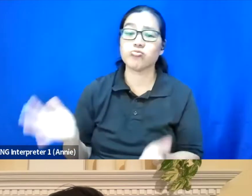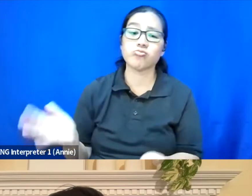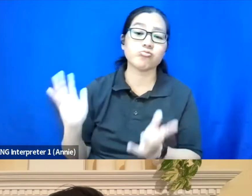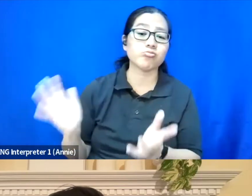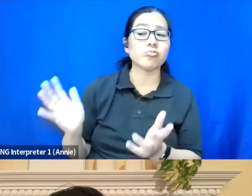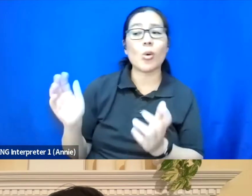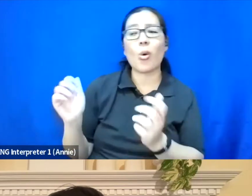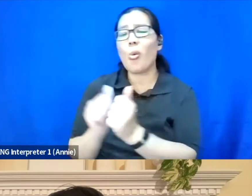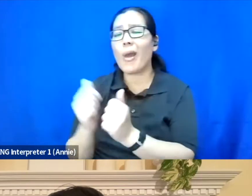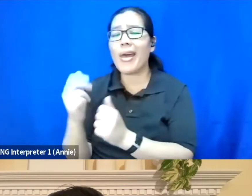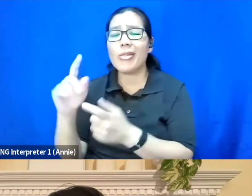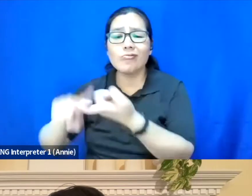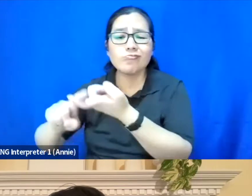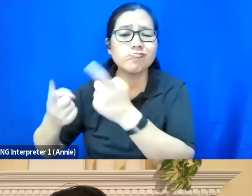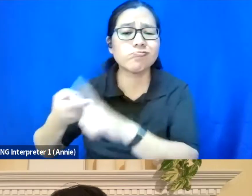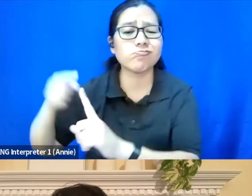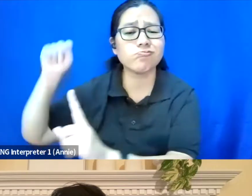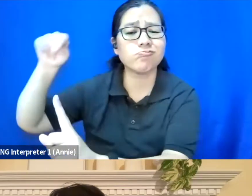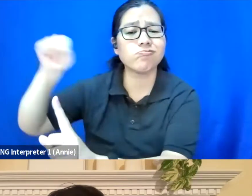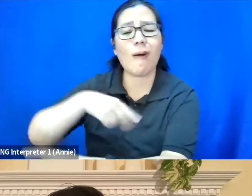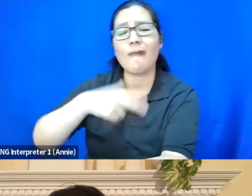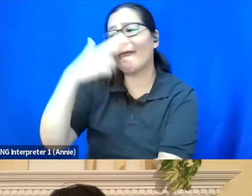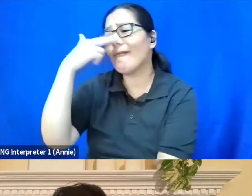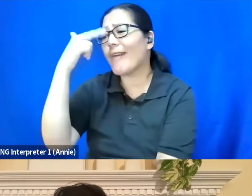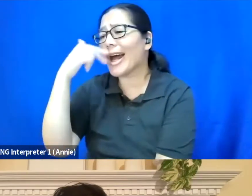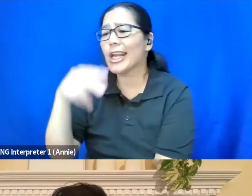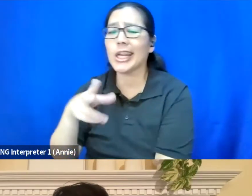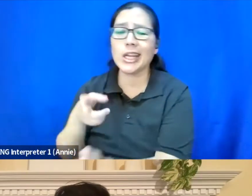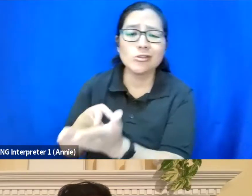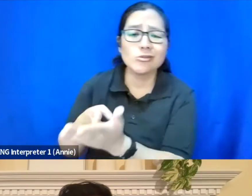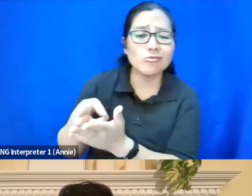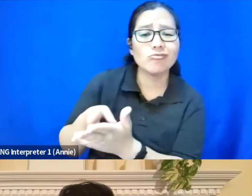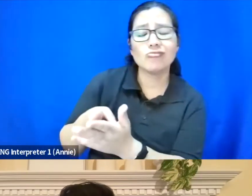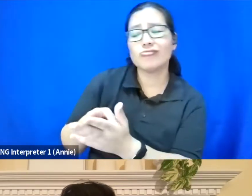It's not just this -- this thing that drones on and on.